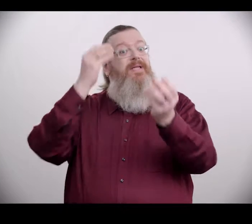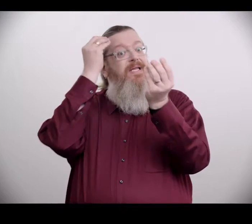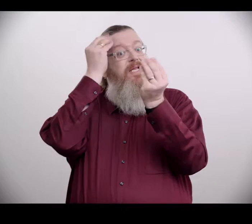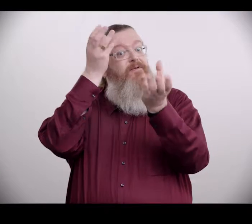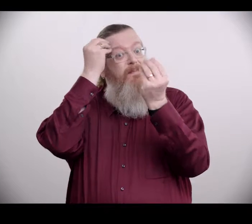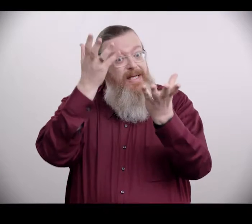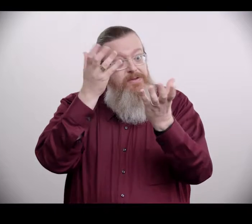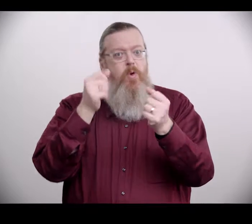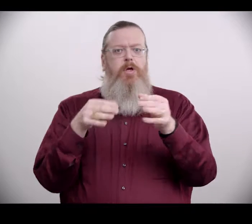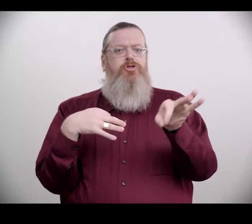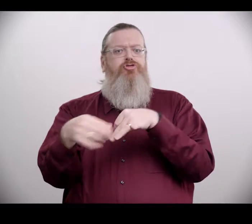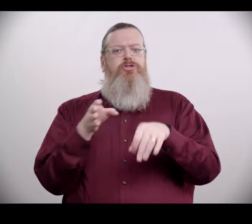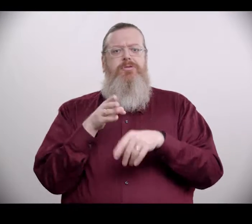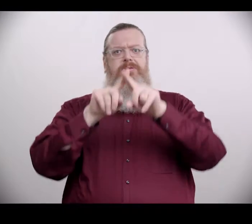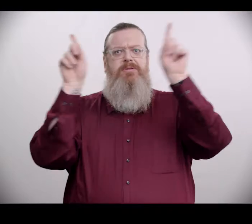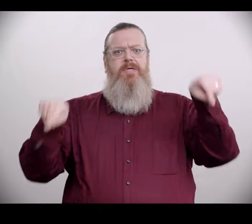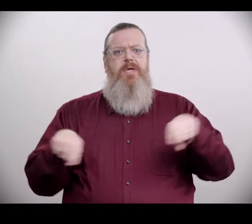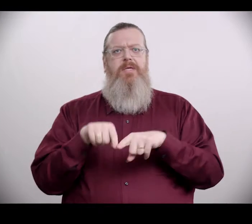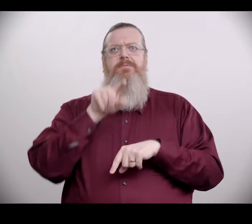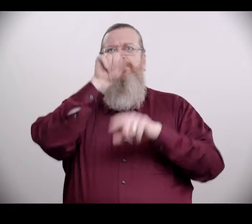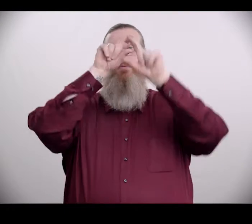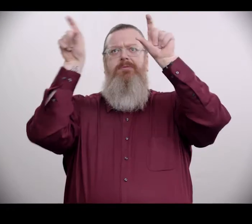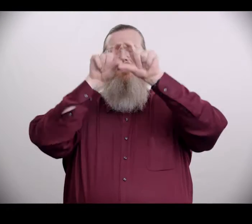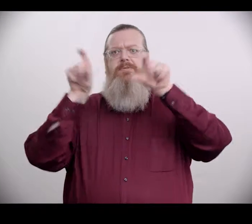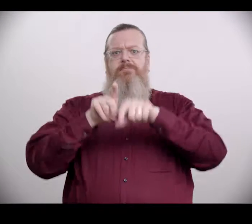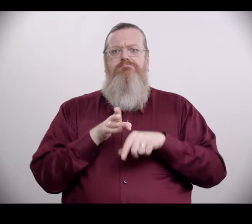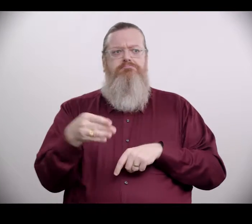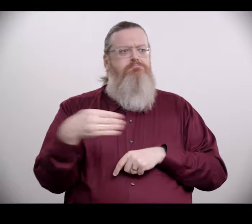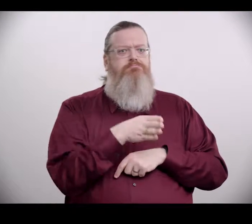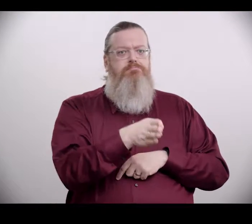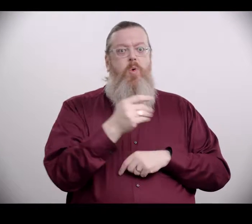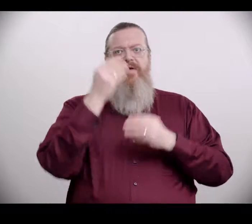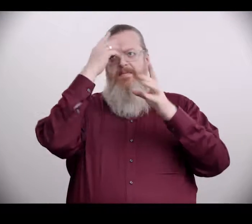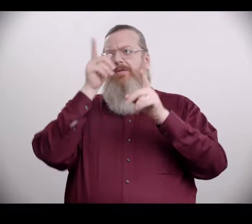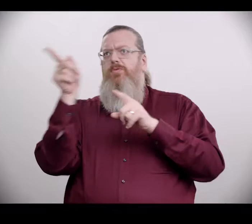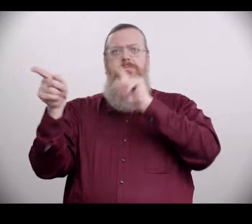This includes but is not limited to: * Informational and directional signs